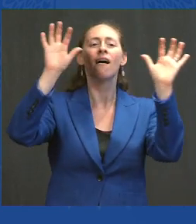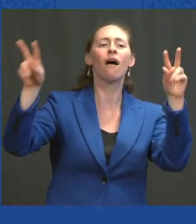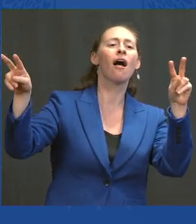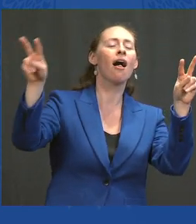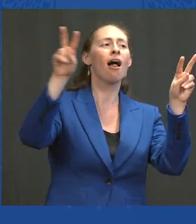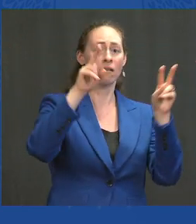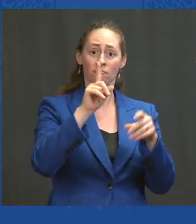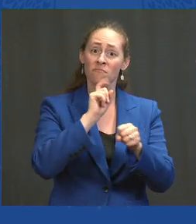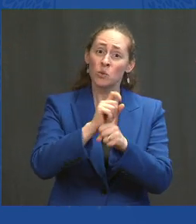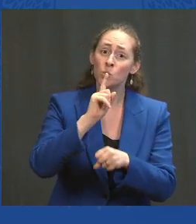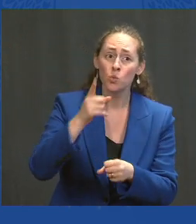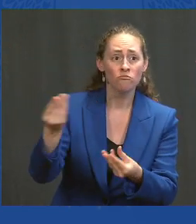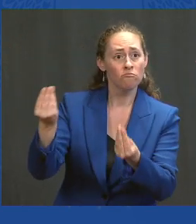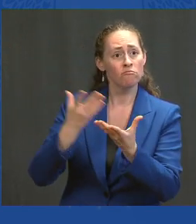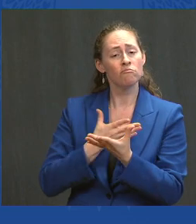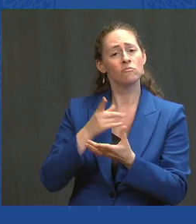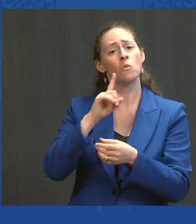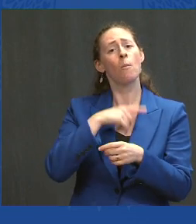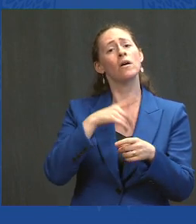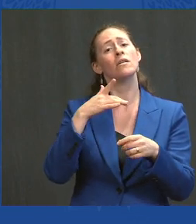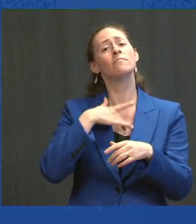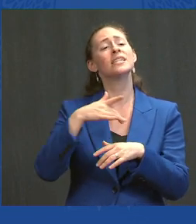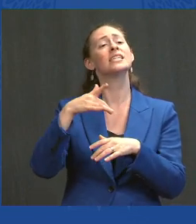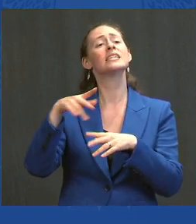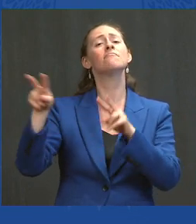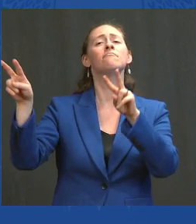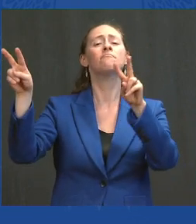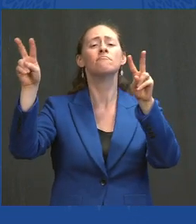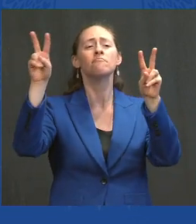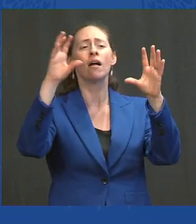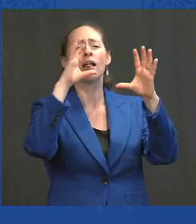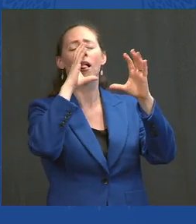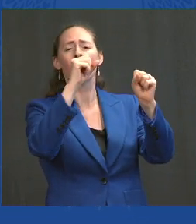Looking at the stars and believing only America could take them there.